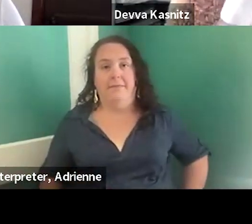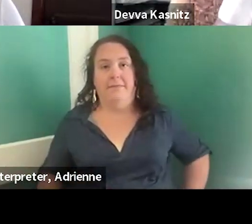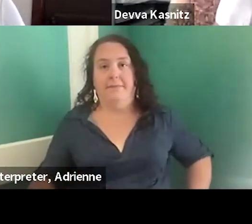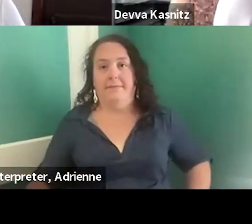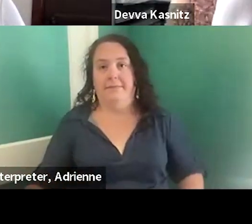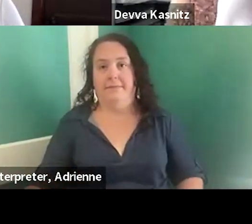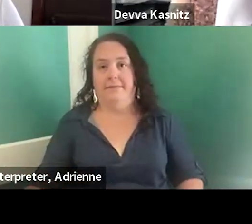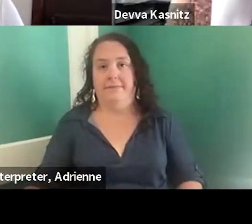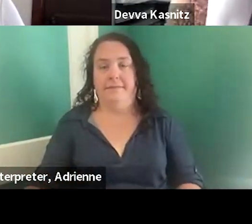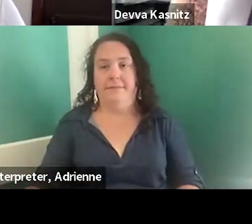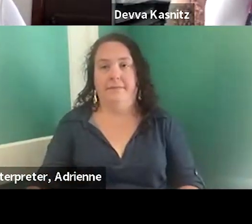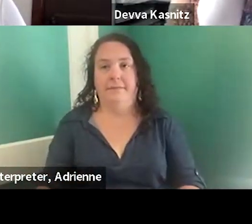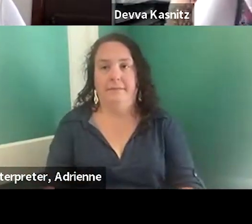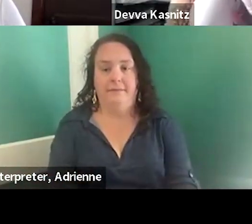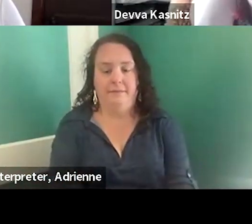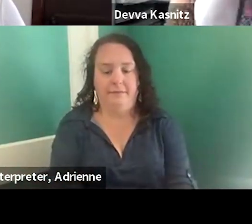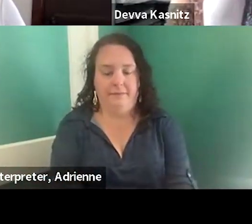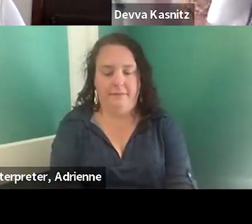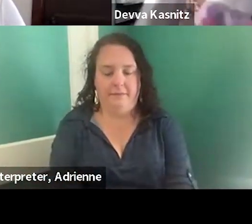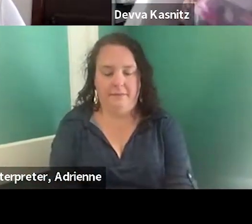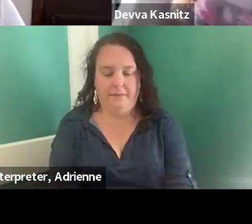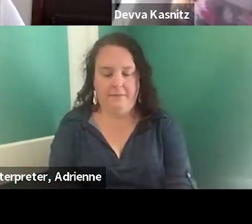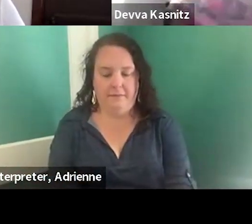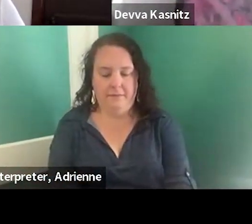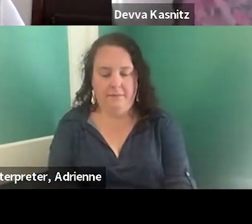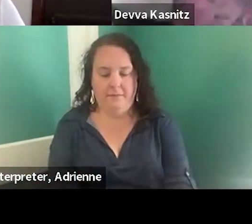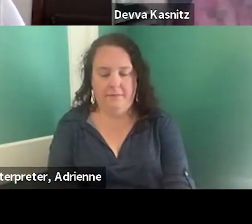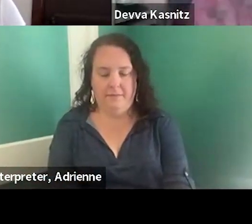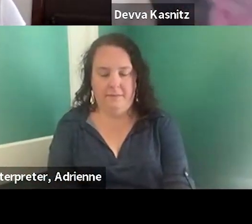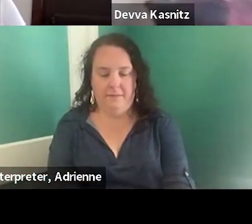Who bears the cost and how we should think about that.